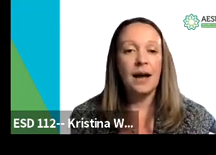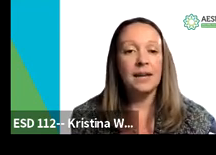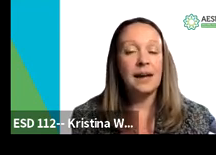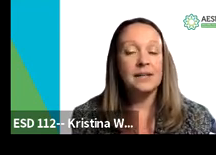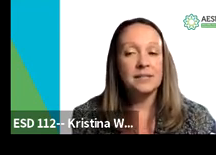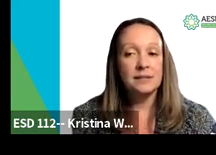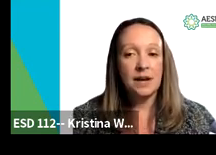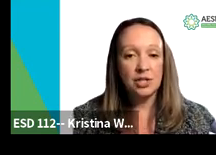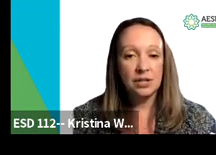ESD 112-- Kristina Wambold: I can add a discussion.